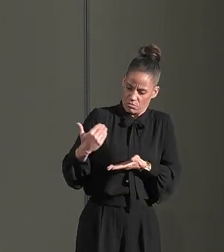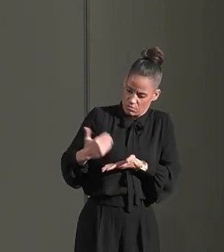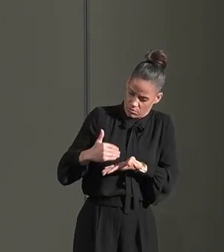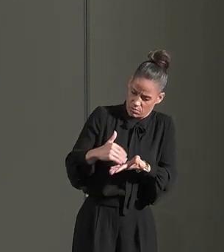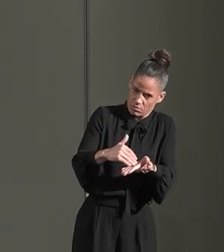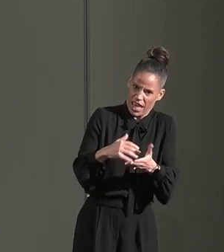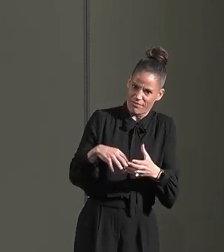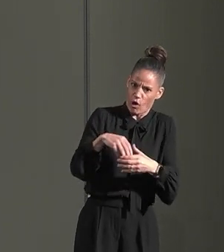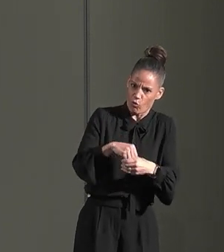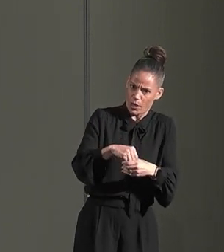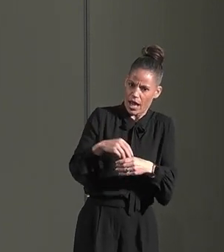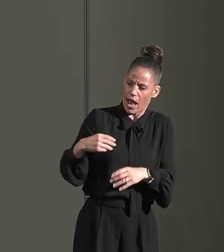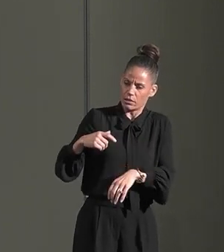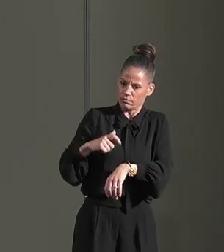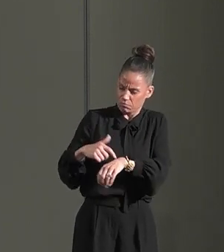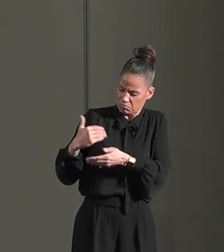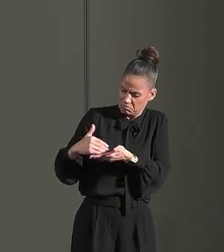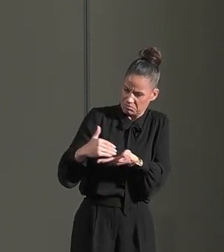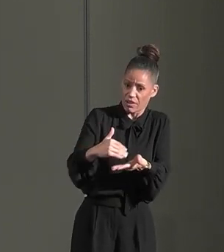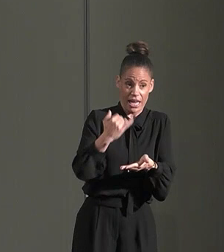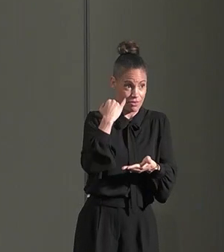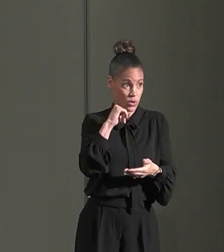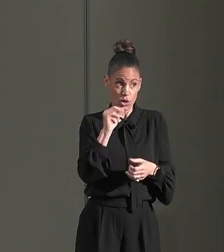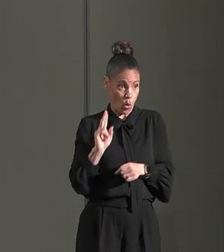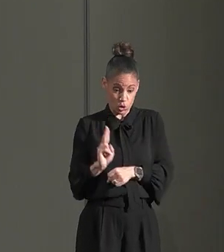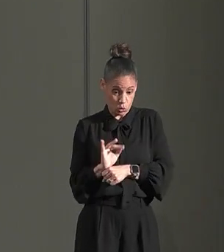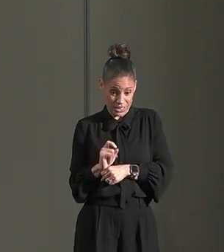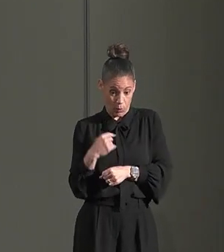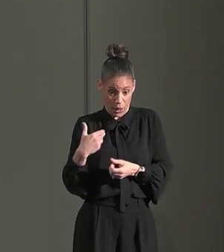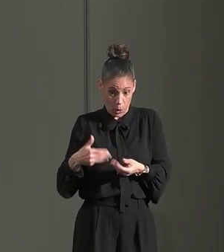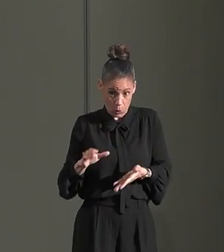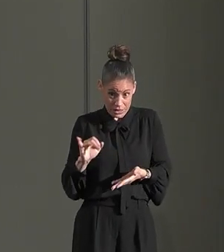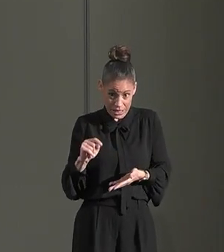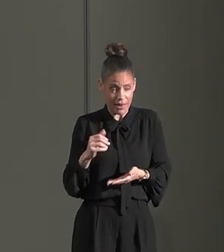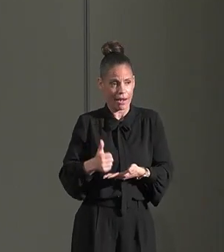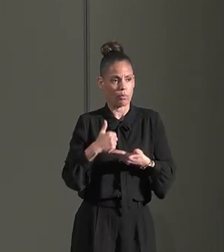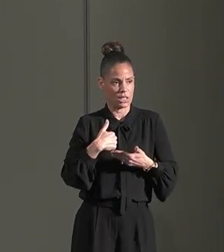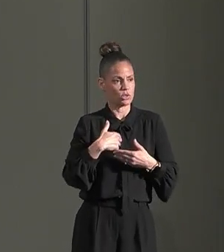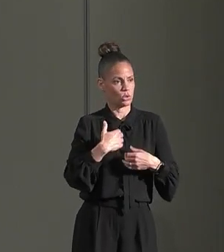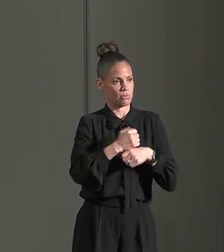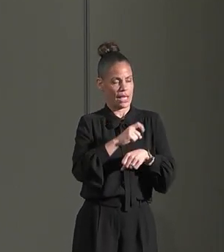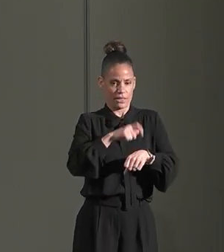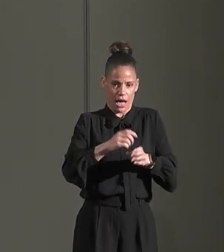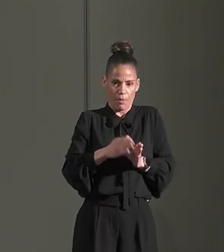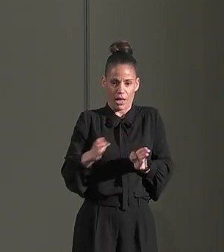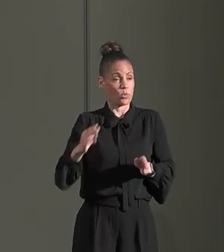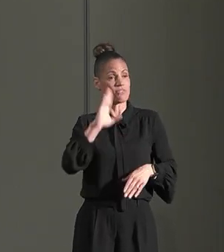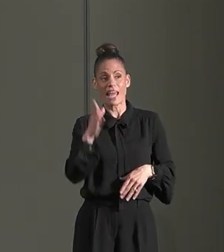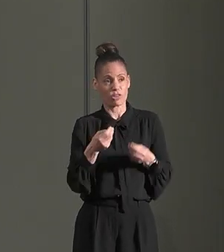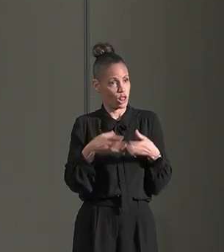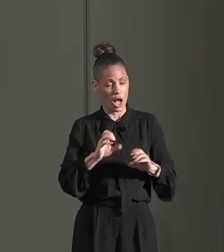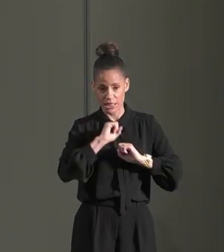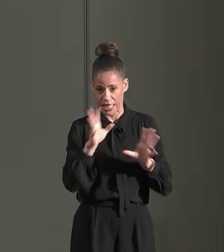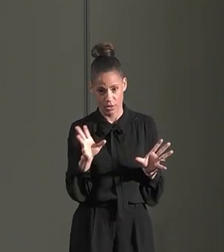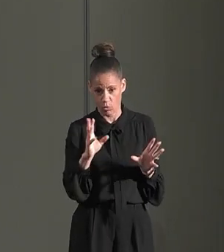it we lose it we've never done we've done more and have extra cycle there.